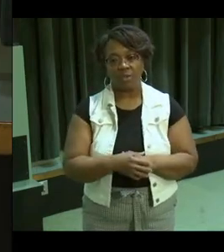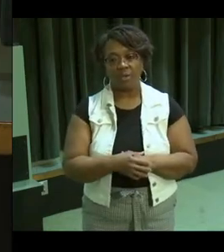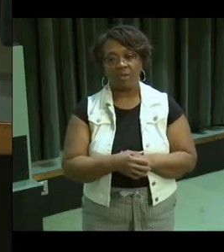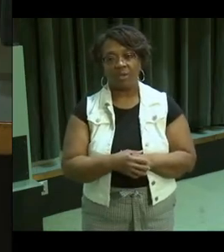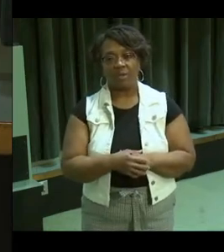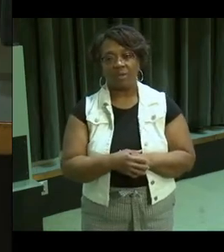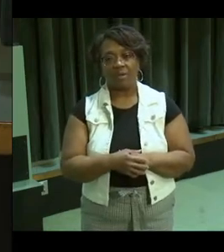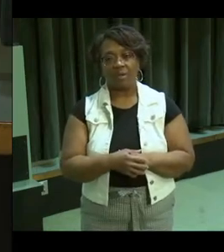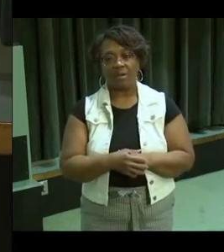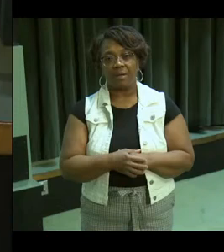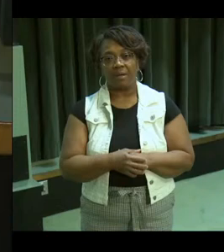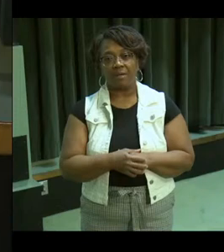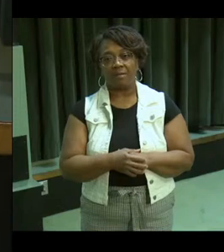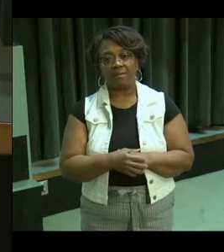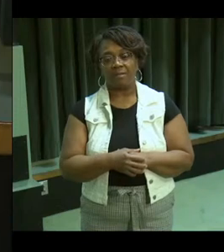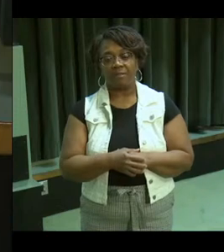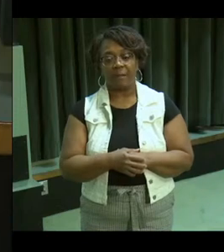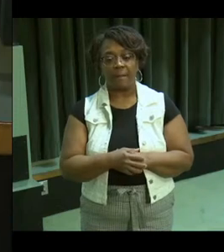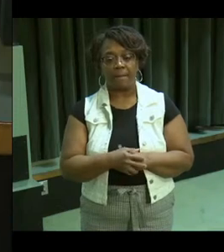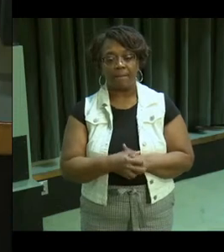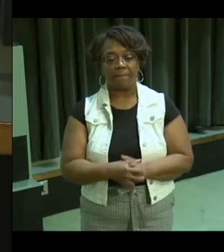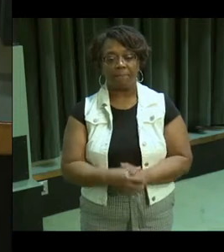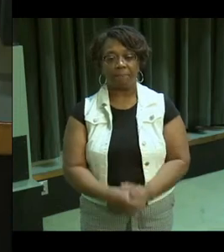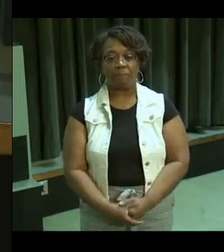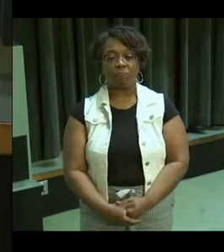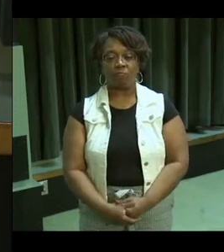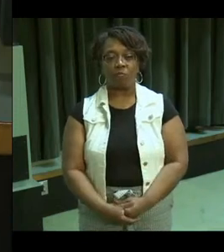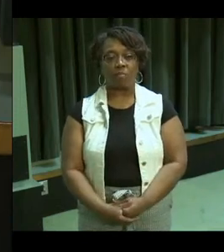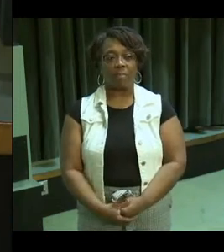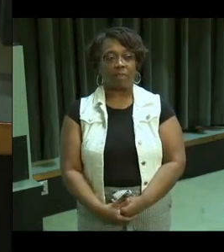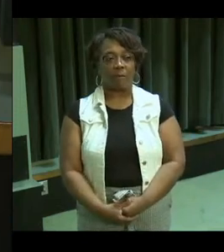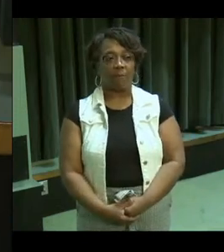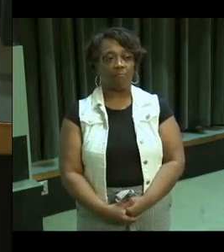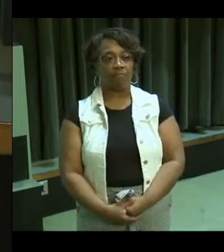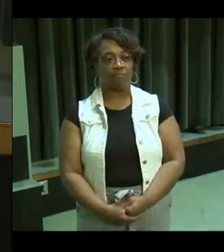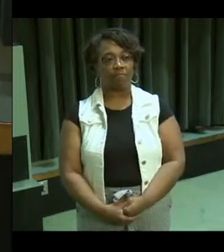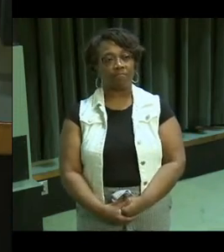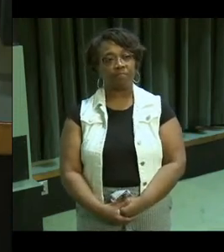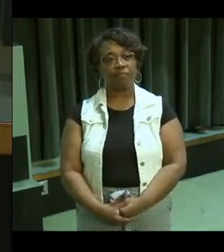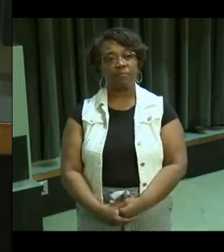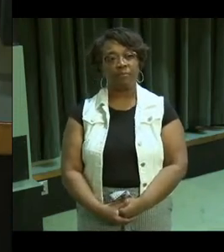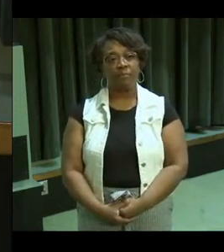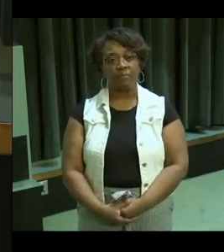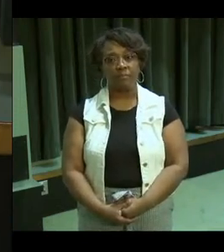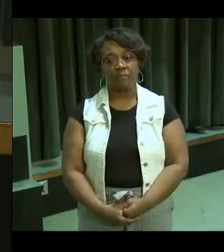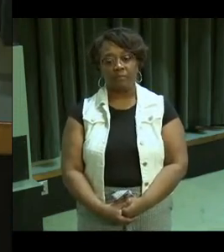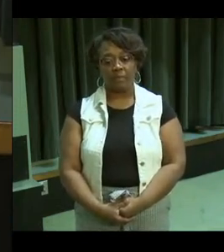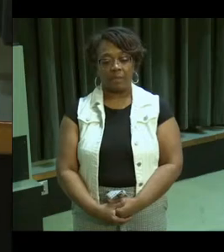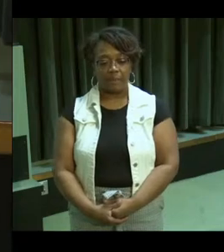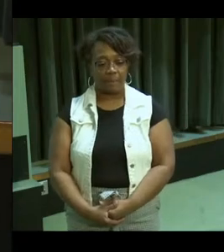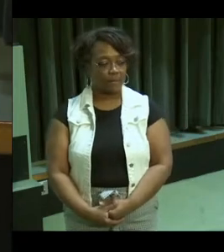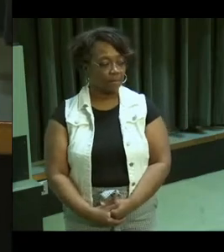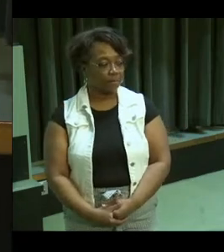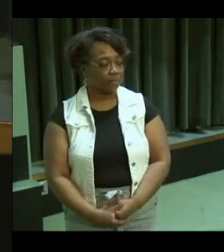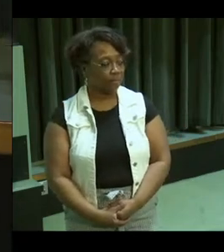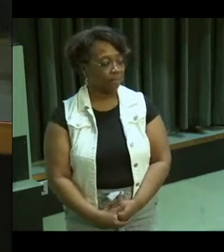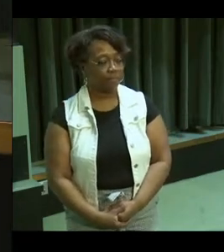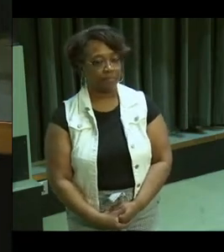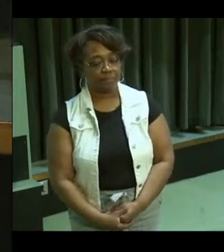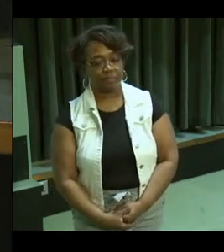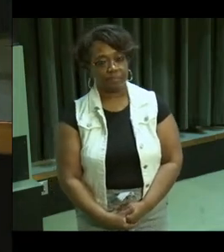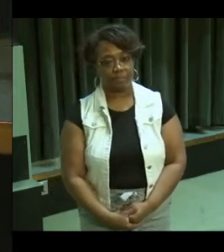to we offer technical assistance